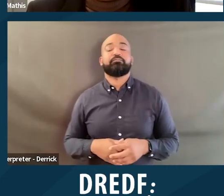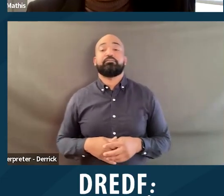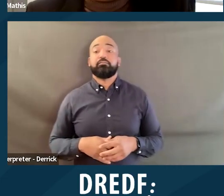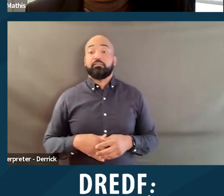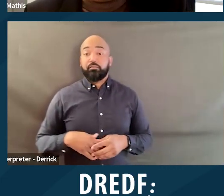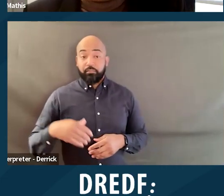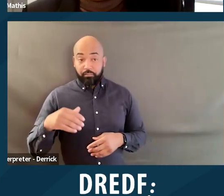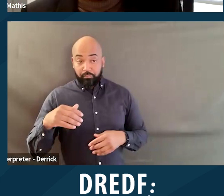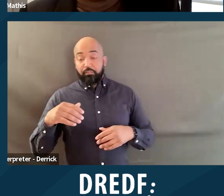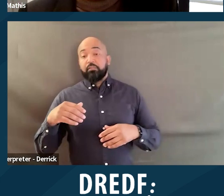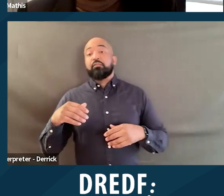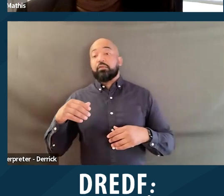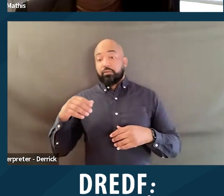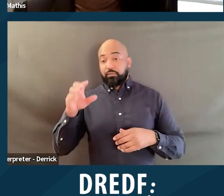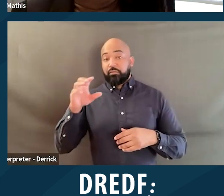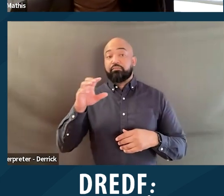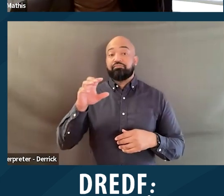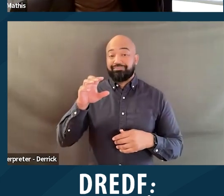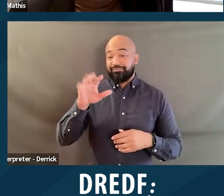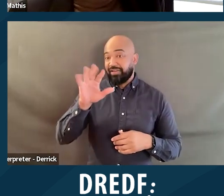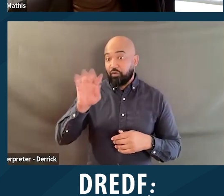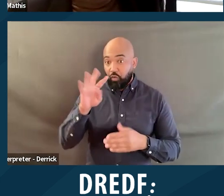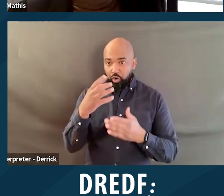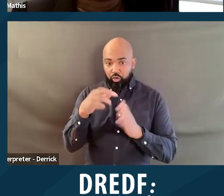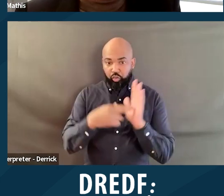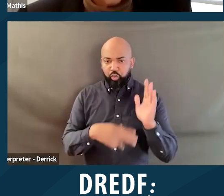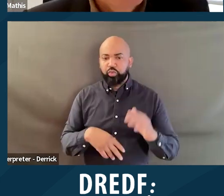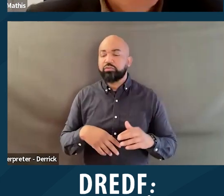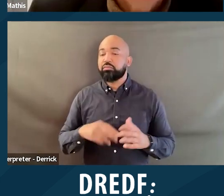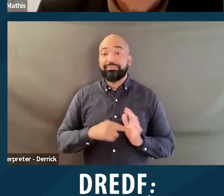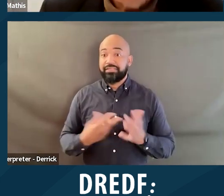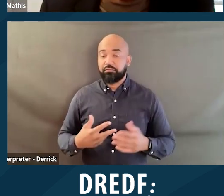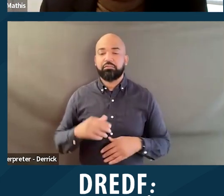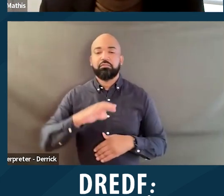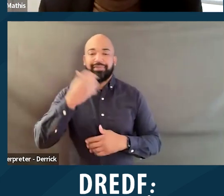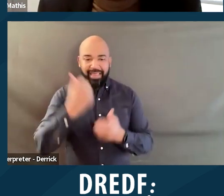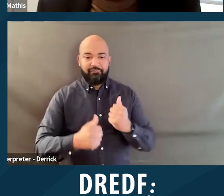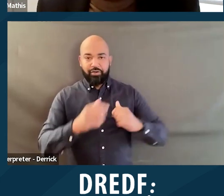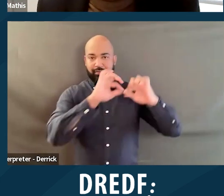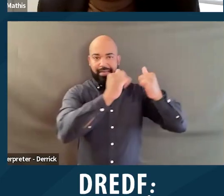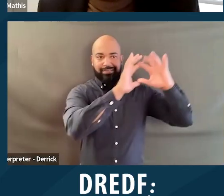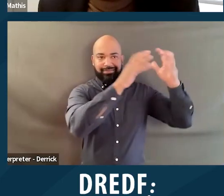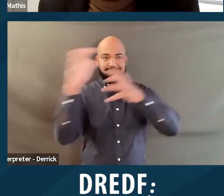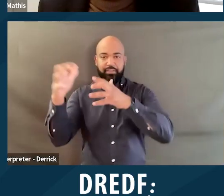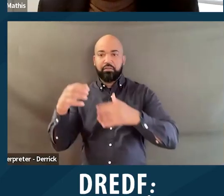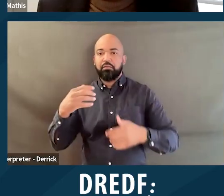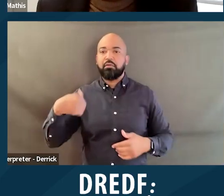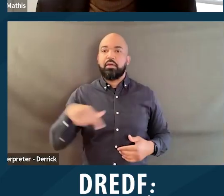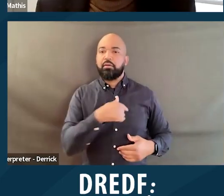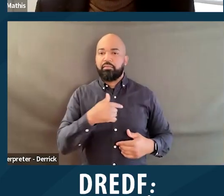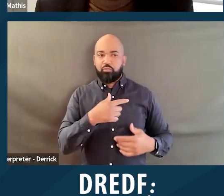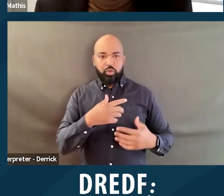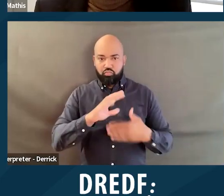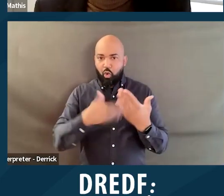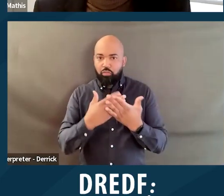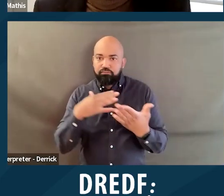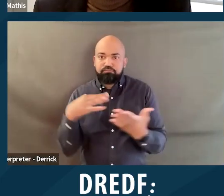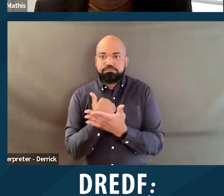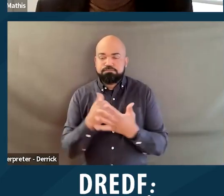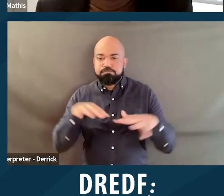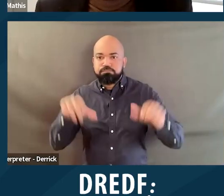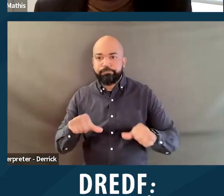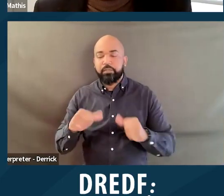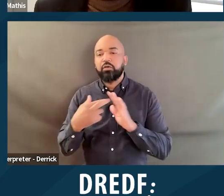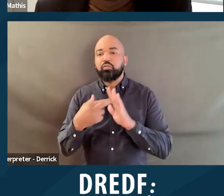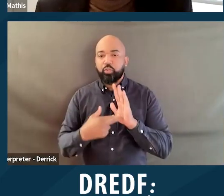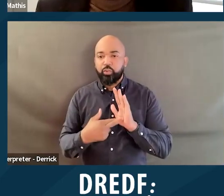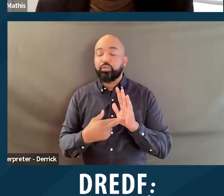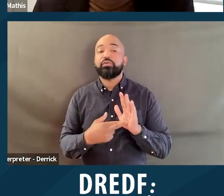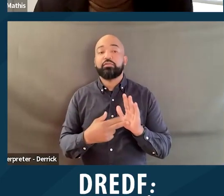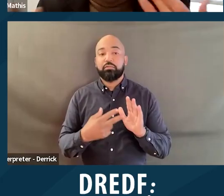So, the Section 504 rules, as I said, every agency has adopted regulations that implement, that